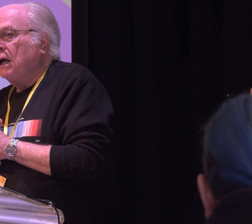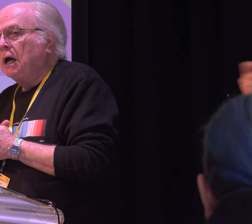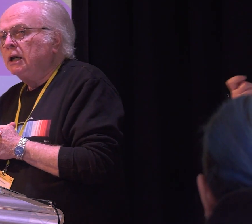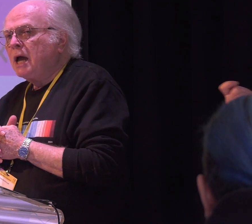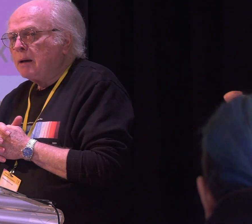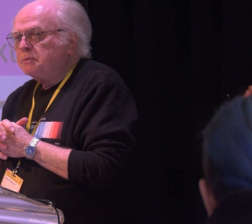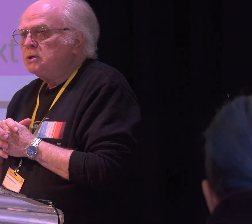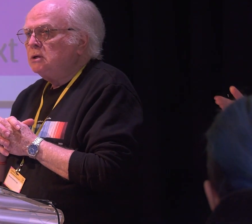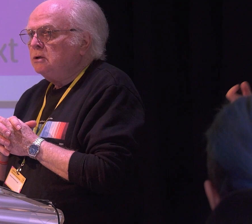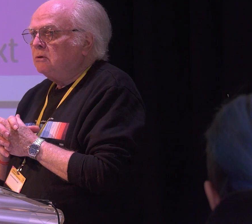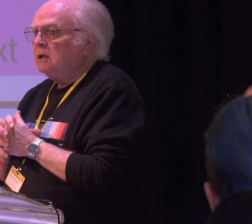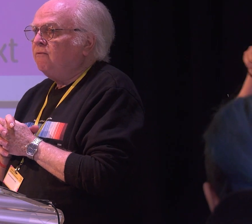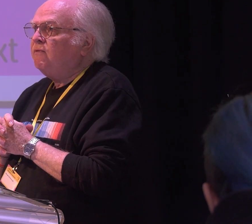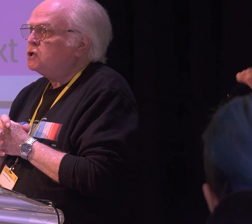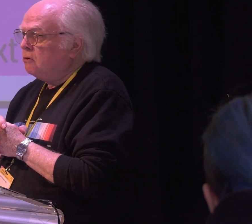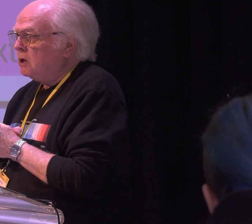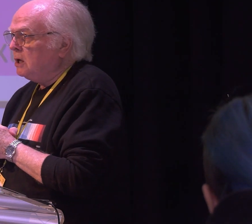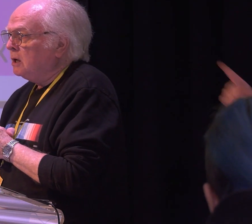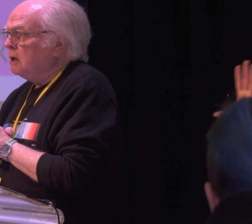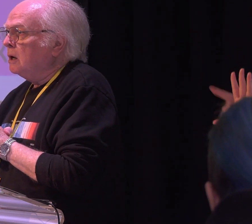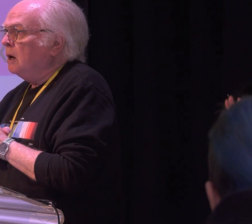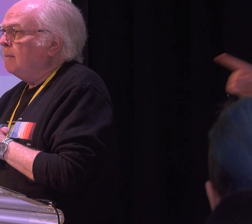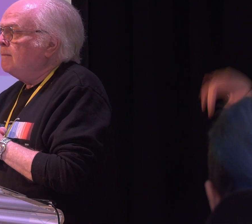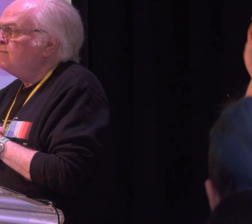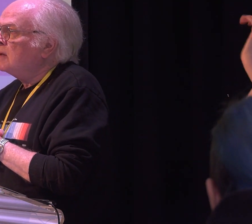and an absolutely visionary educationalist.